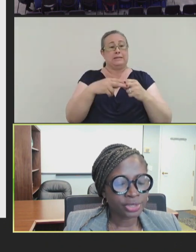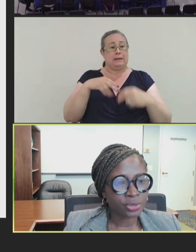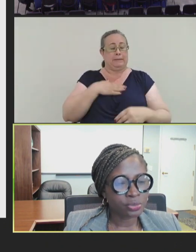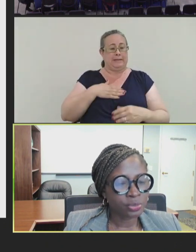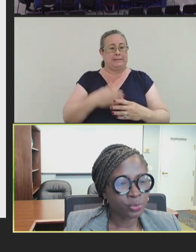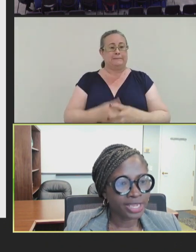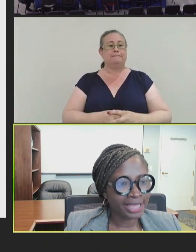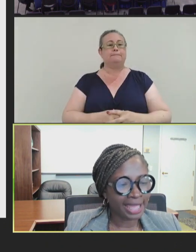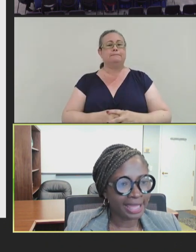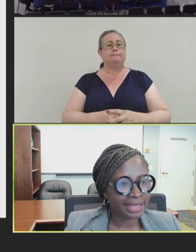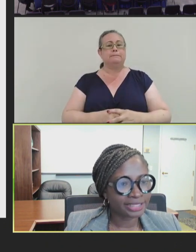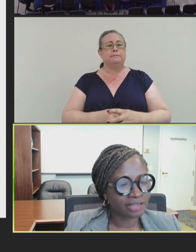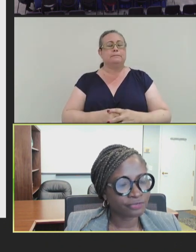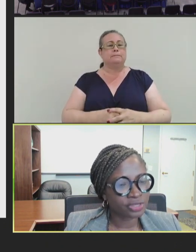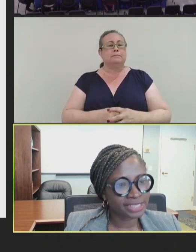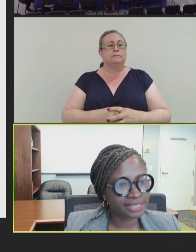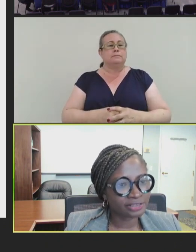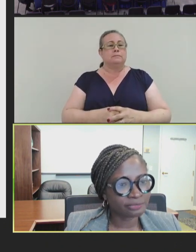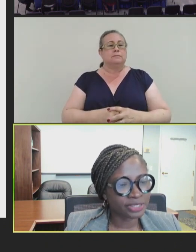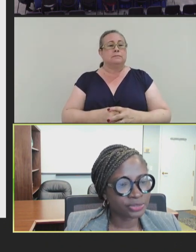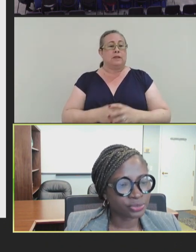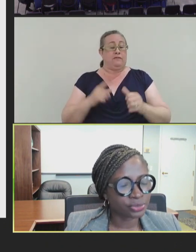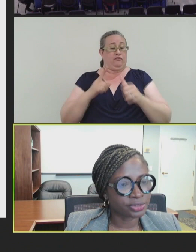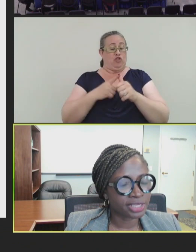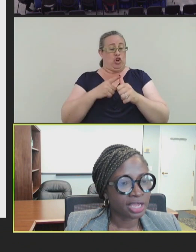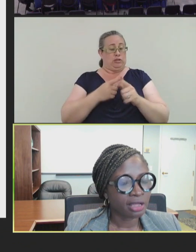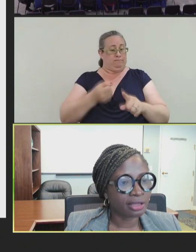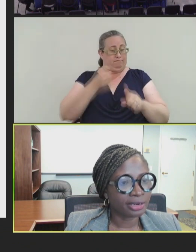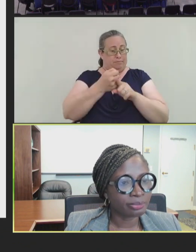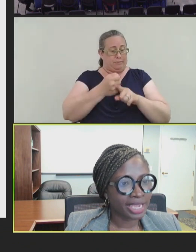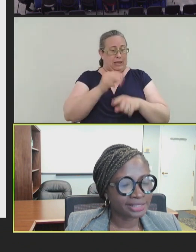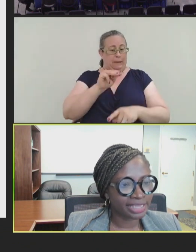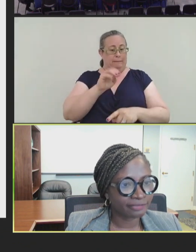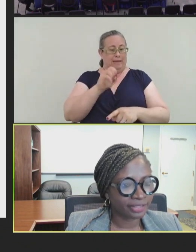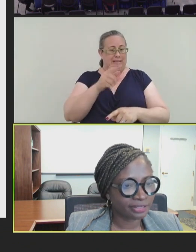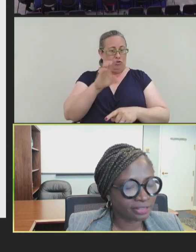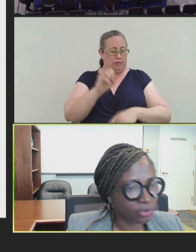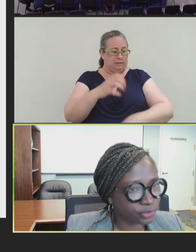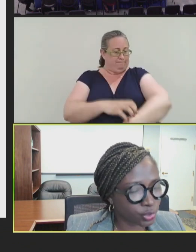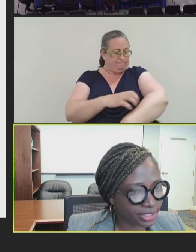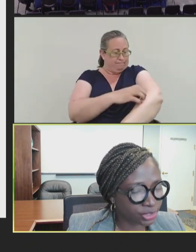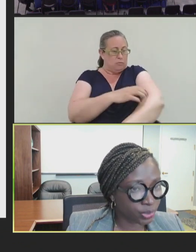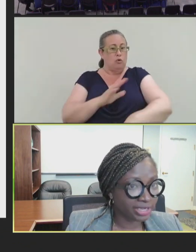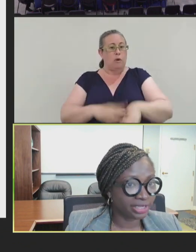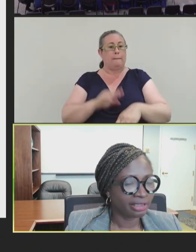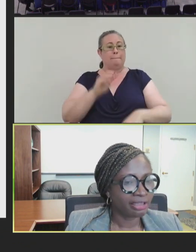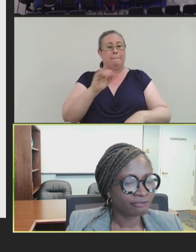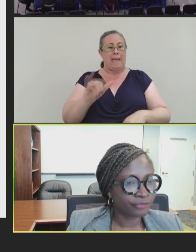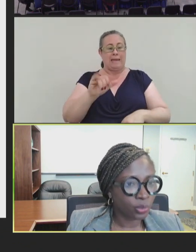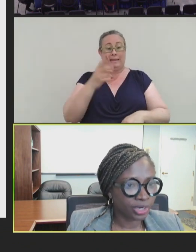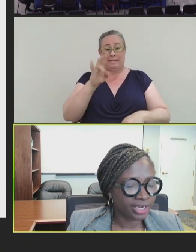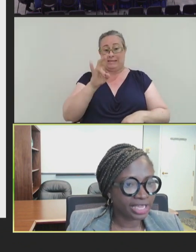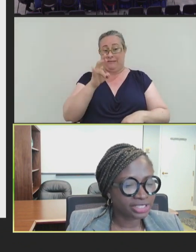So, we had our first case of measles on May 7th, 2024. That's